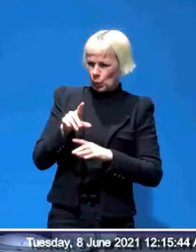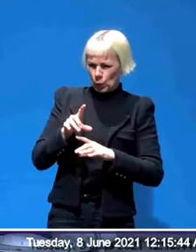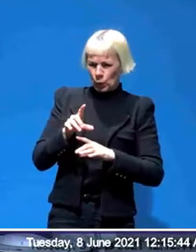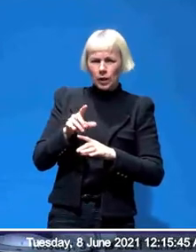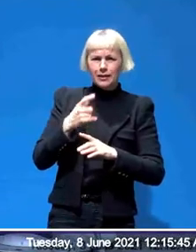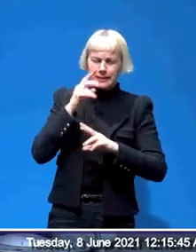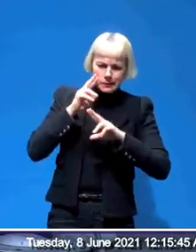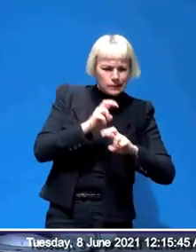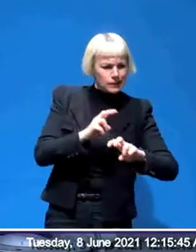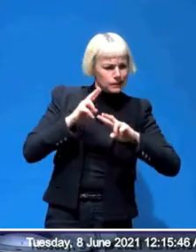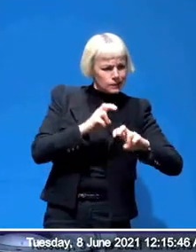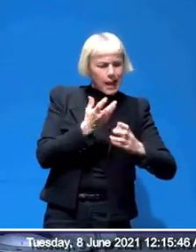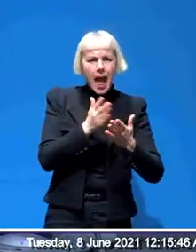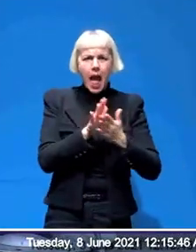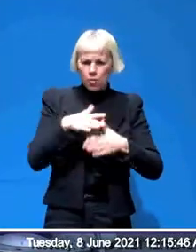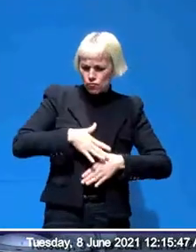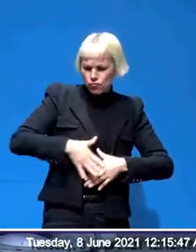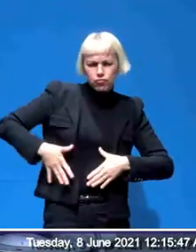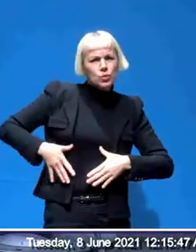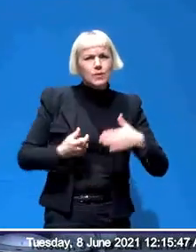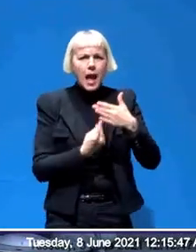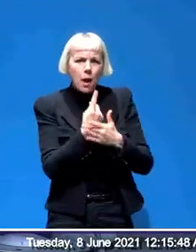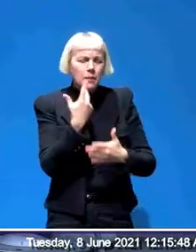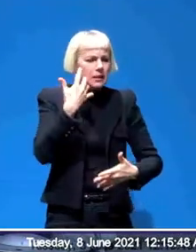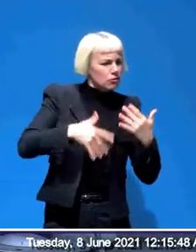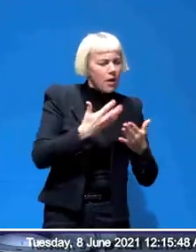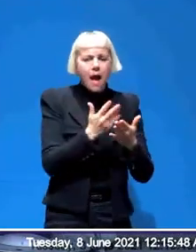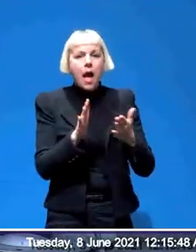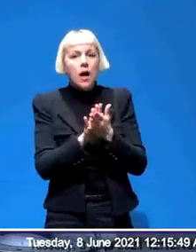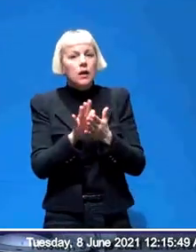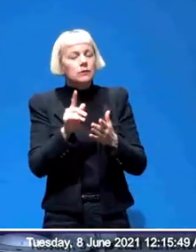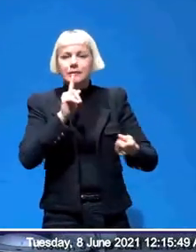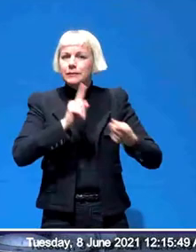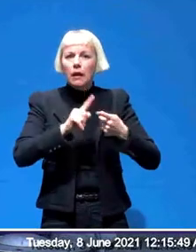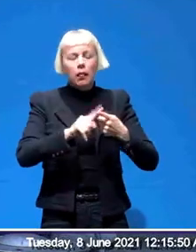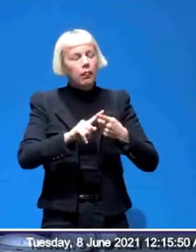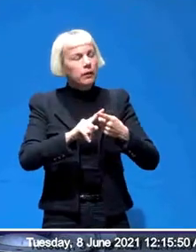terms of how Daniel might have sustained the injury and the very large bruising. Yes.